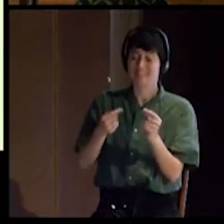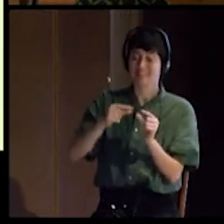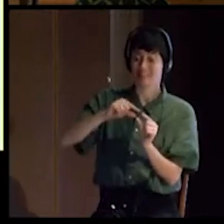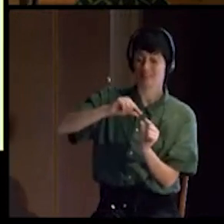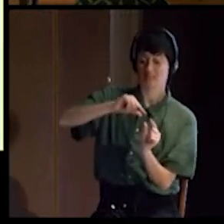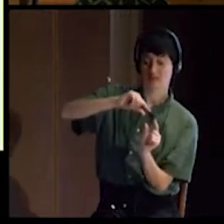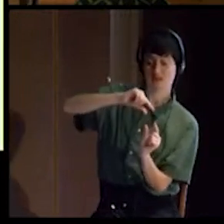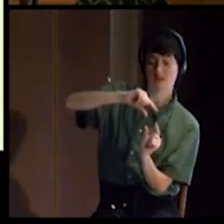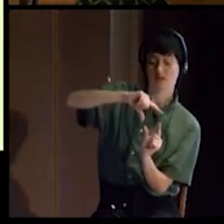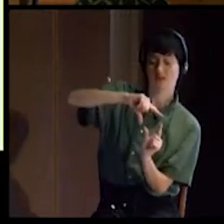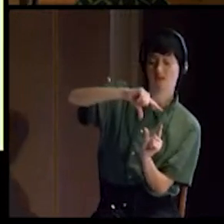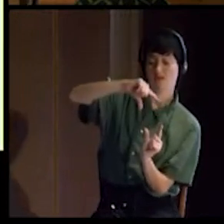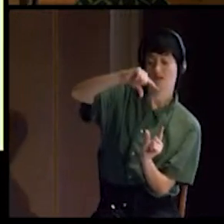that live in cold areas.